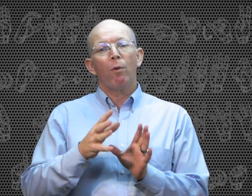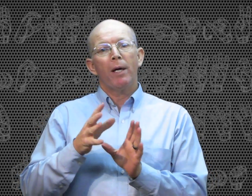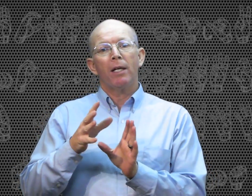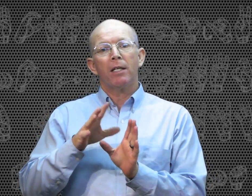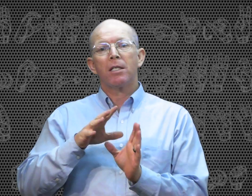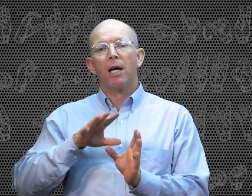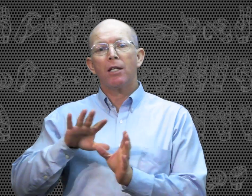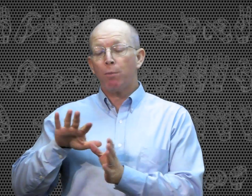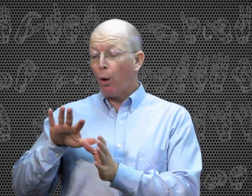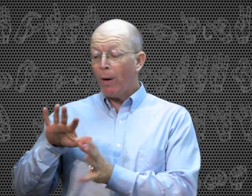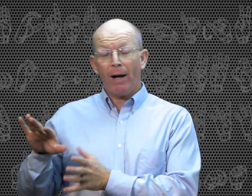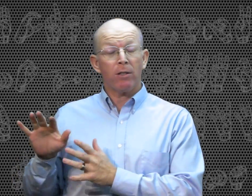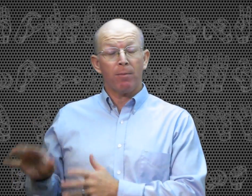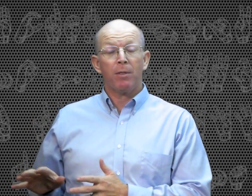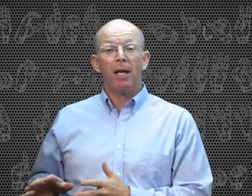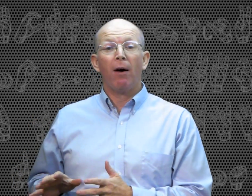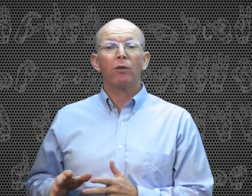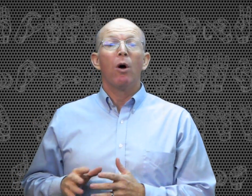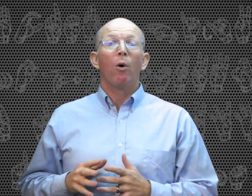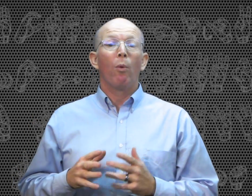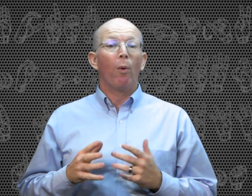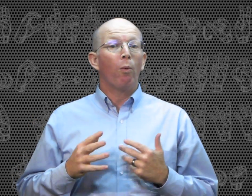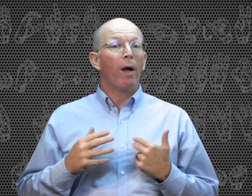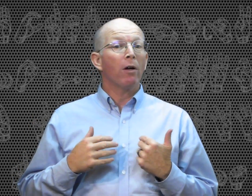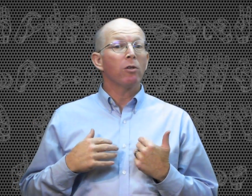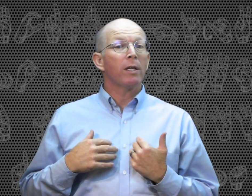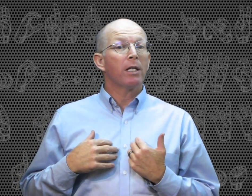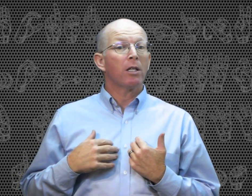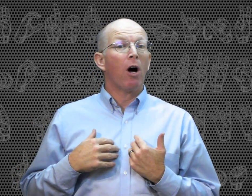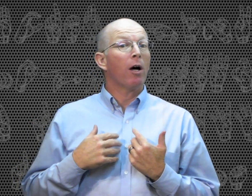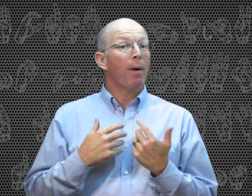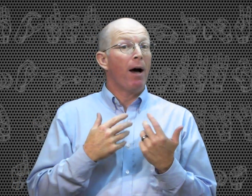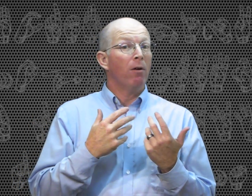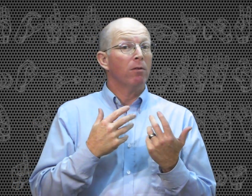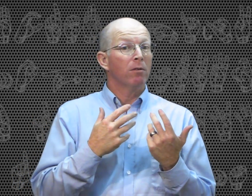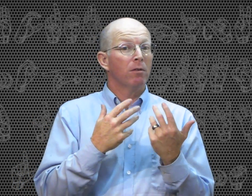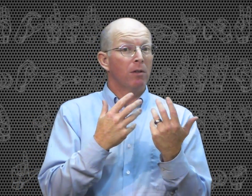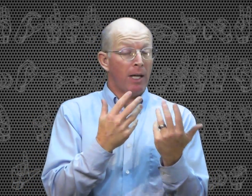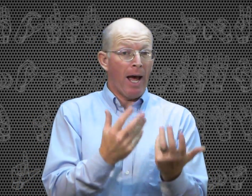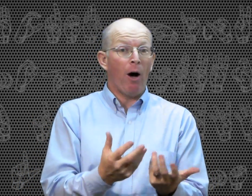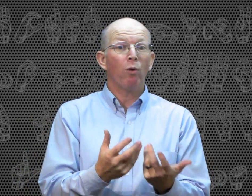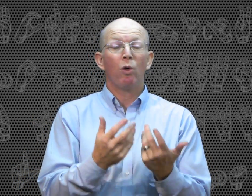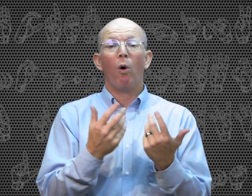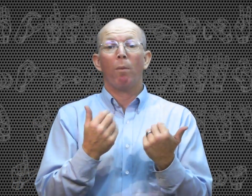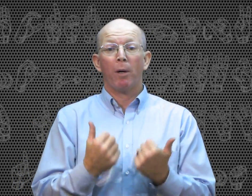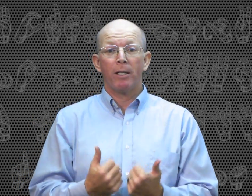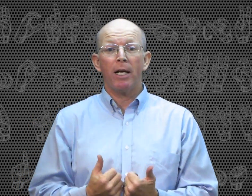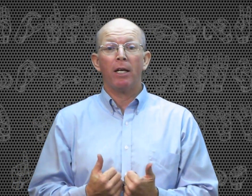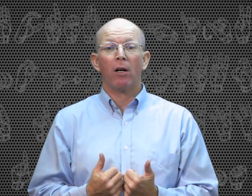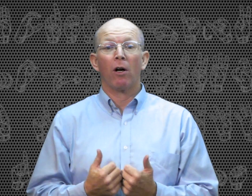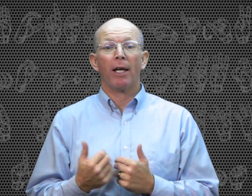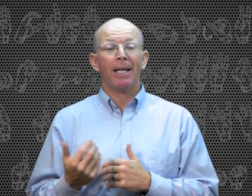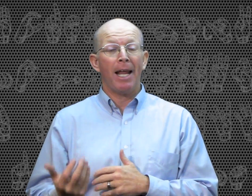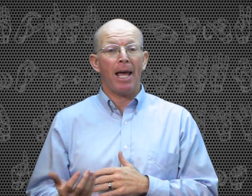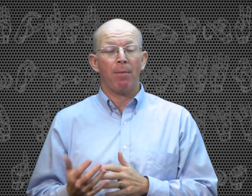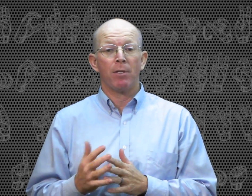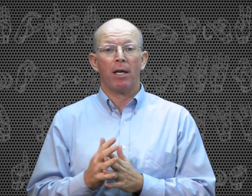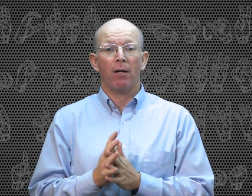Before we can discuss pronouns themselves, we also need to talk about nouns. Or, particularly, names.